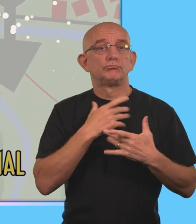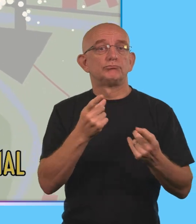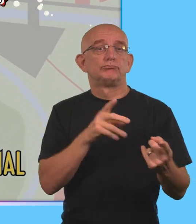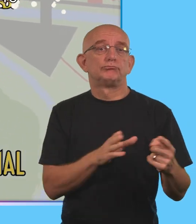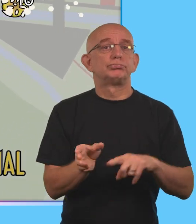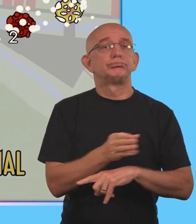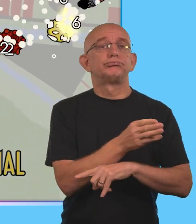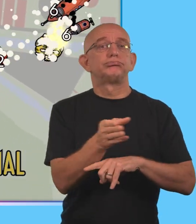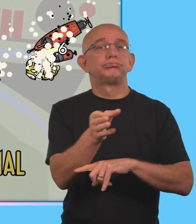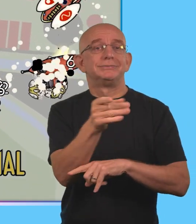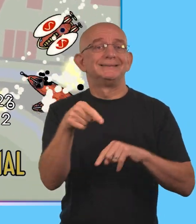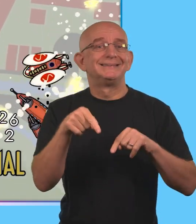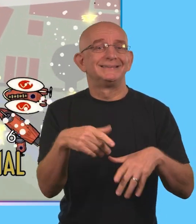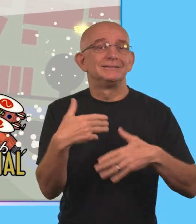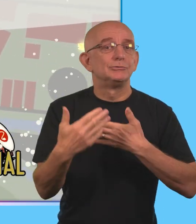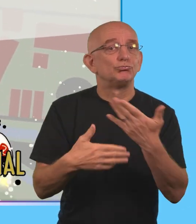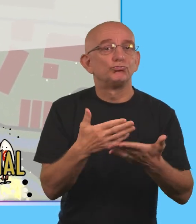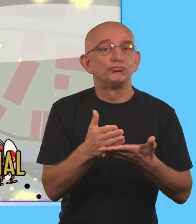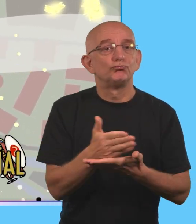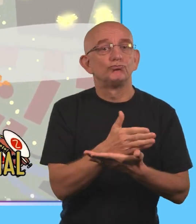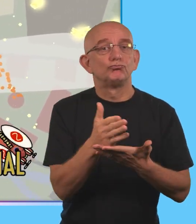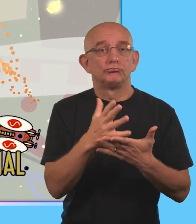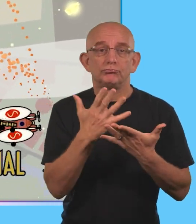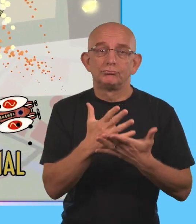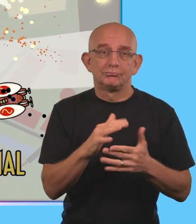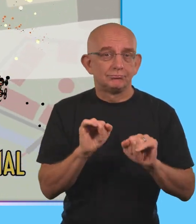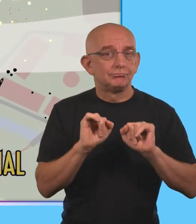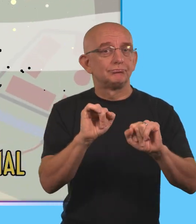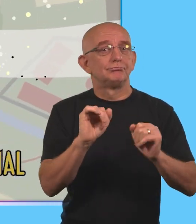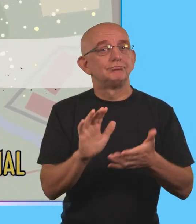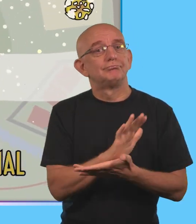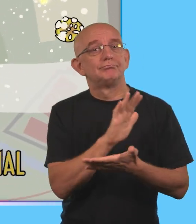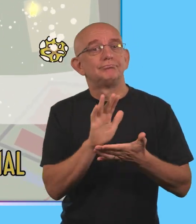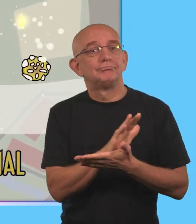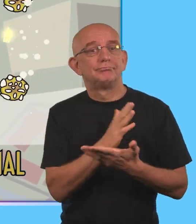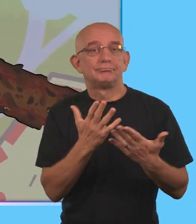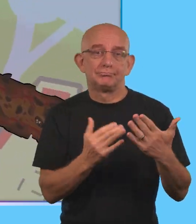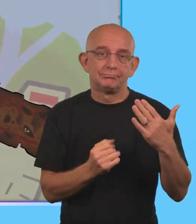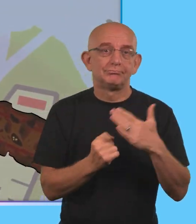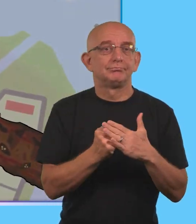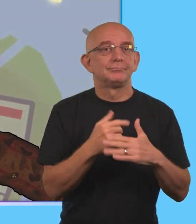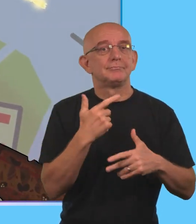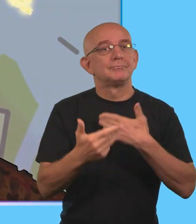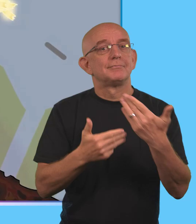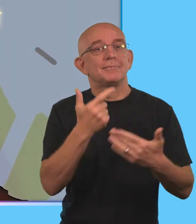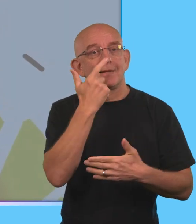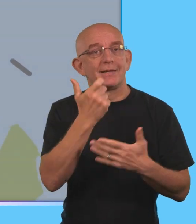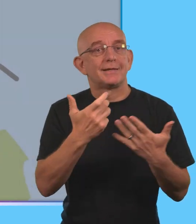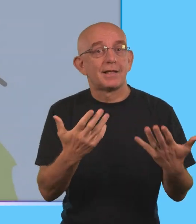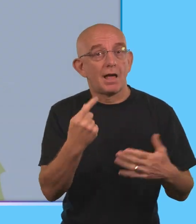I hope that with these options you can customize the game for your maximum enjoyment. Check out the game on Steam,